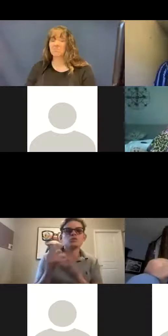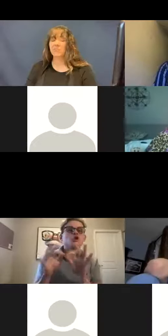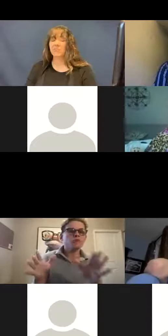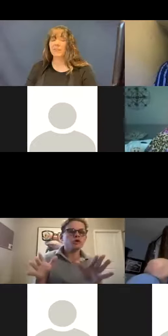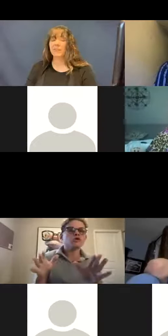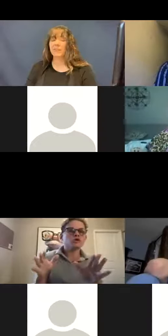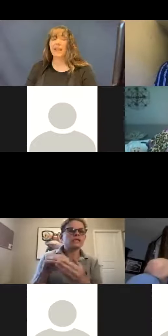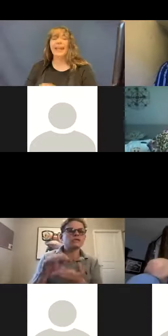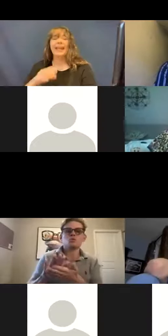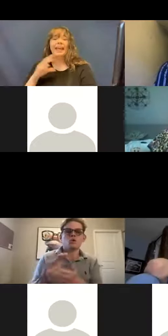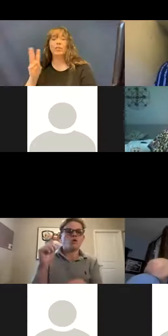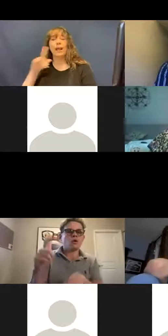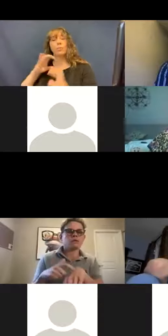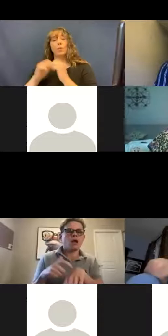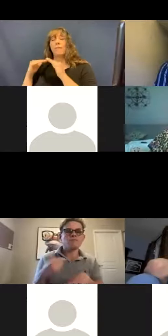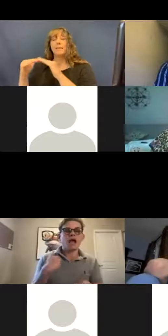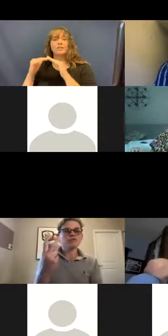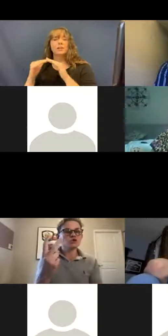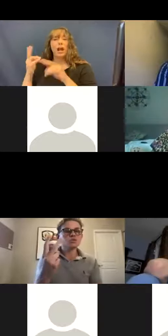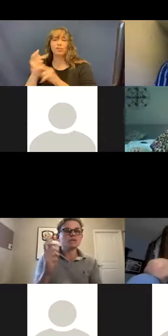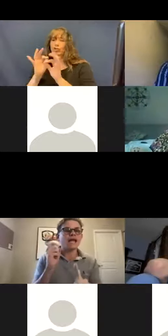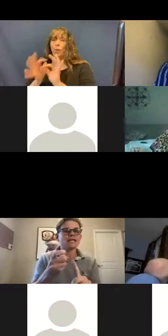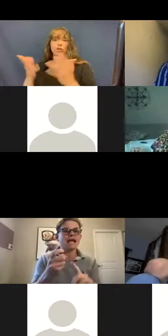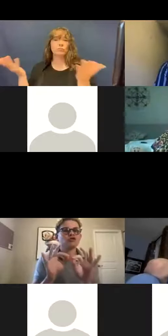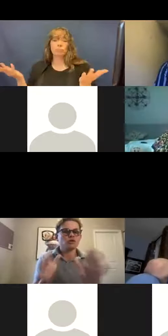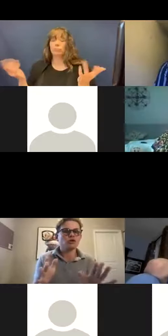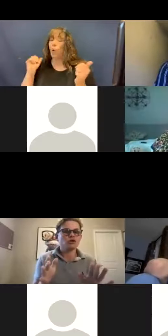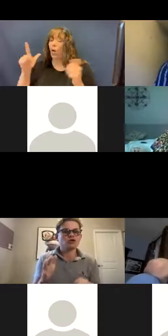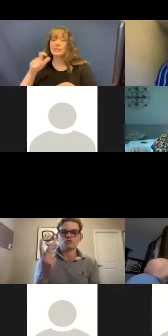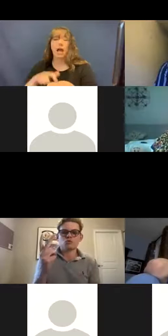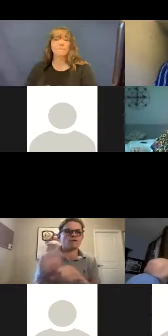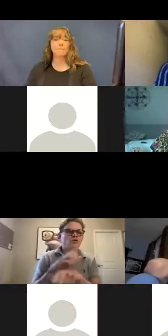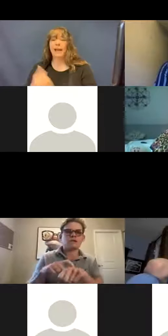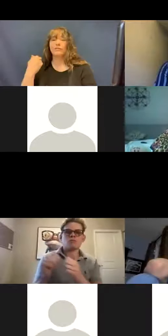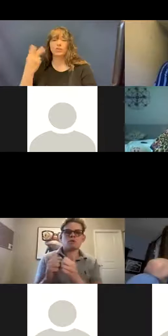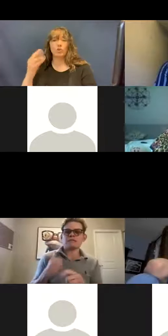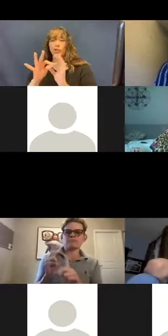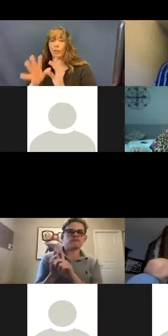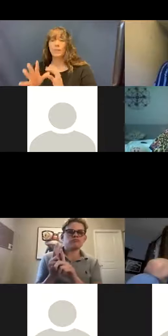with my peers, I use interpreters all the time. I have two interpreters, two designated